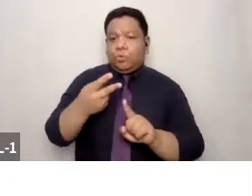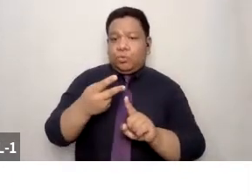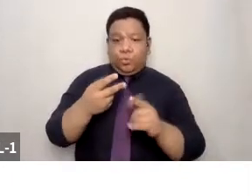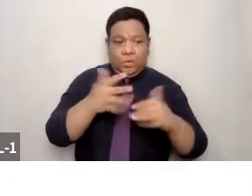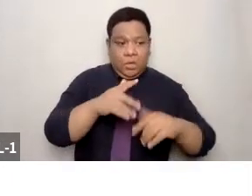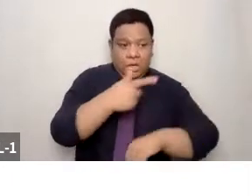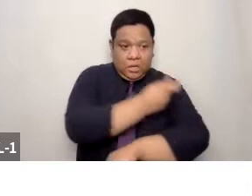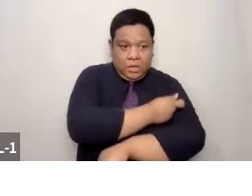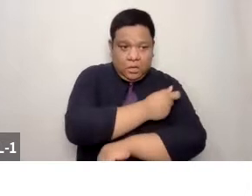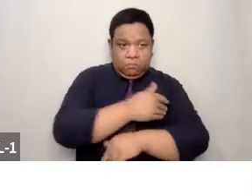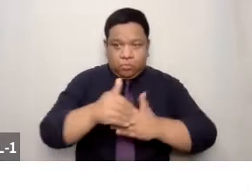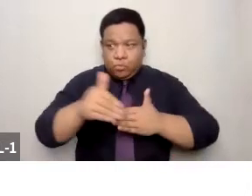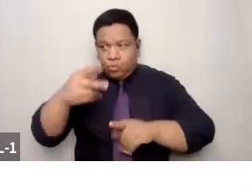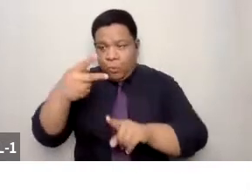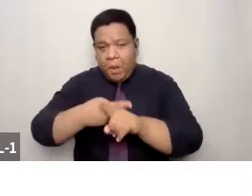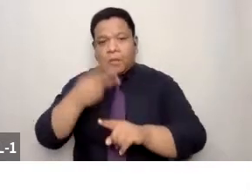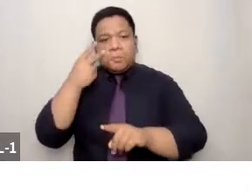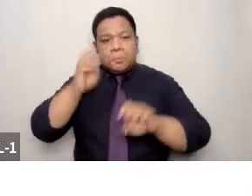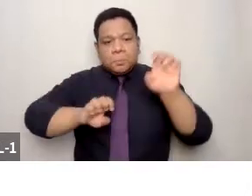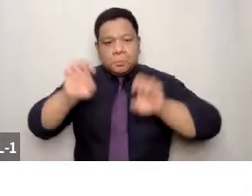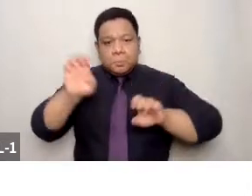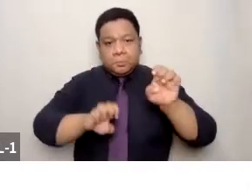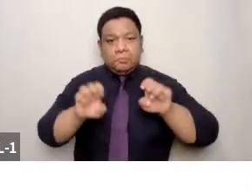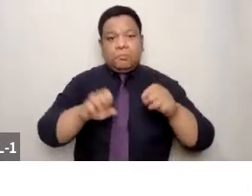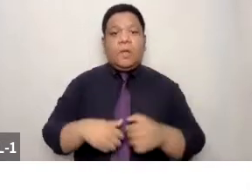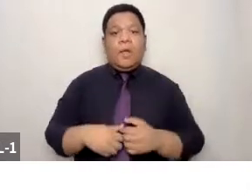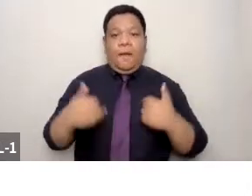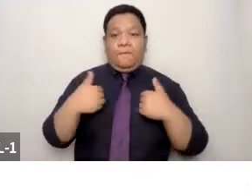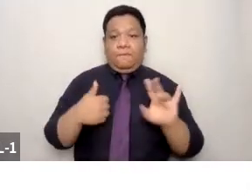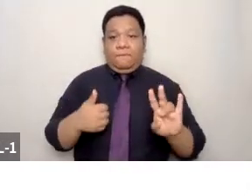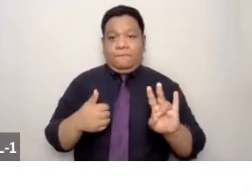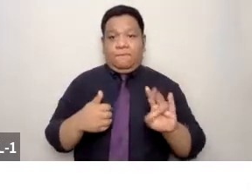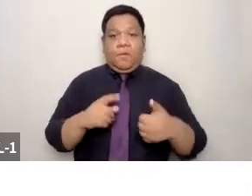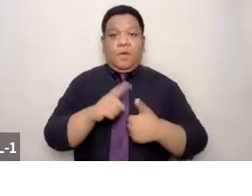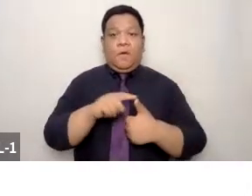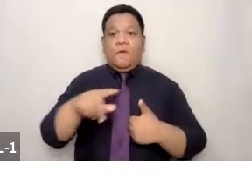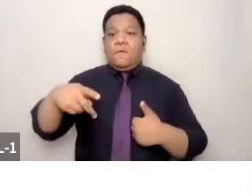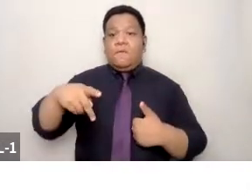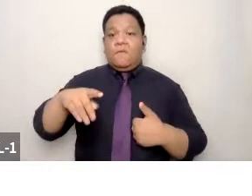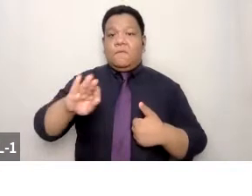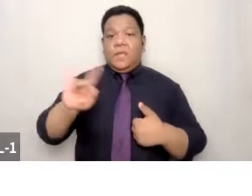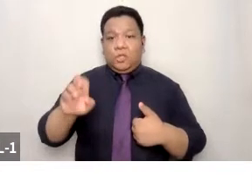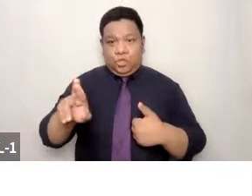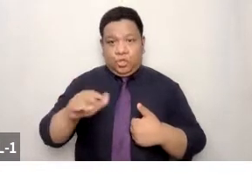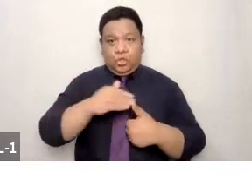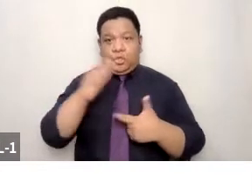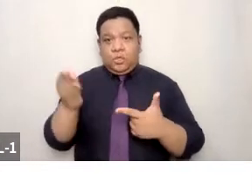That is what we evaluated and we have seven. Pfizer was first followed by AstraZeneca.